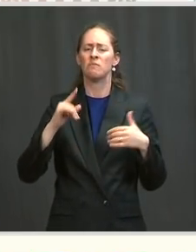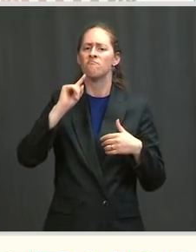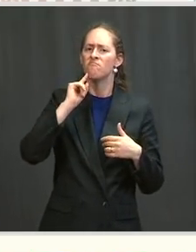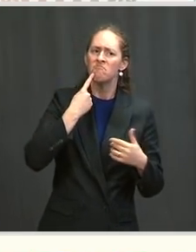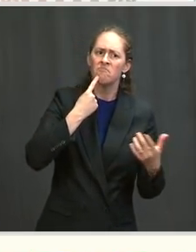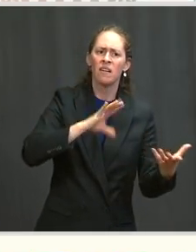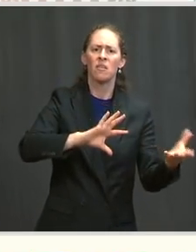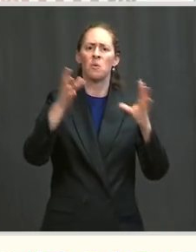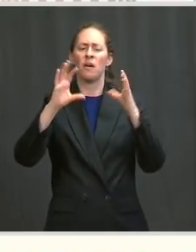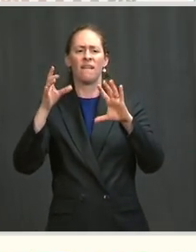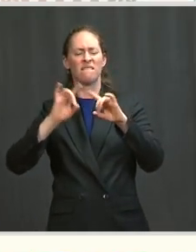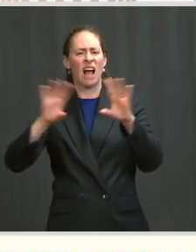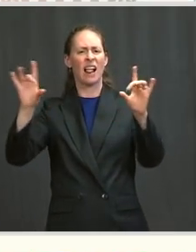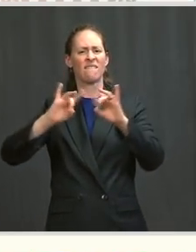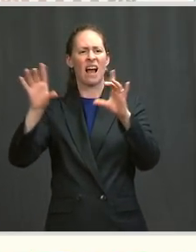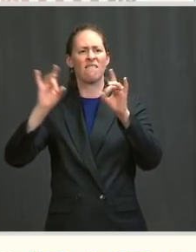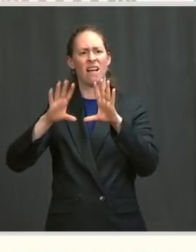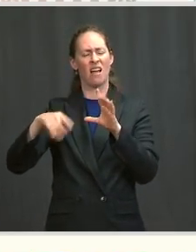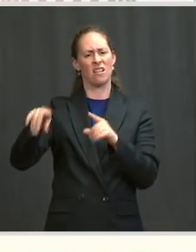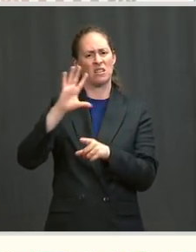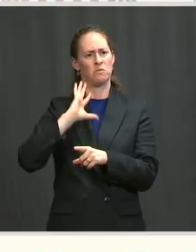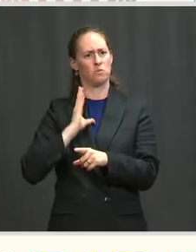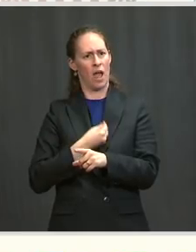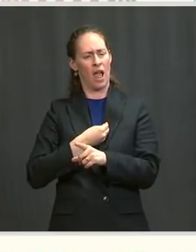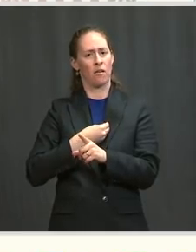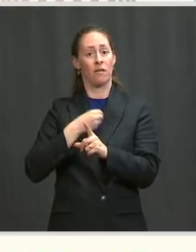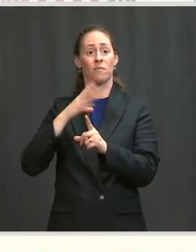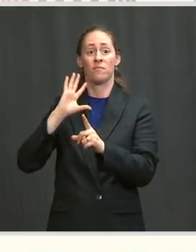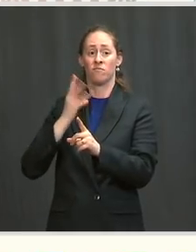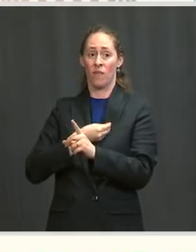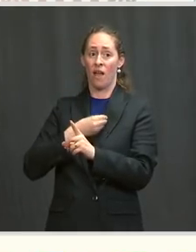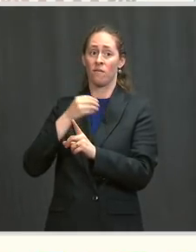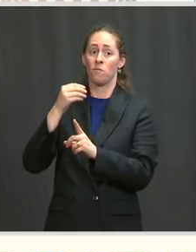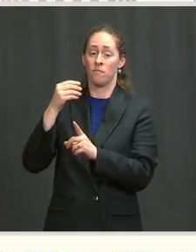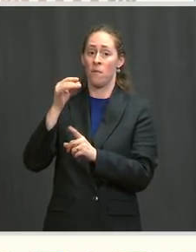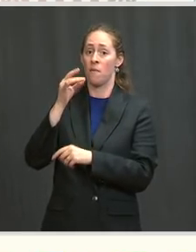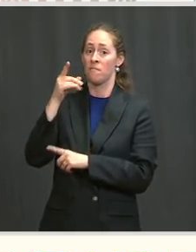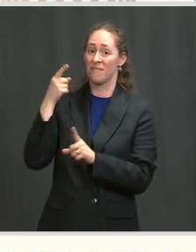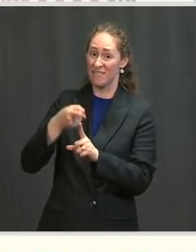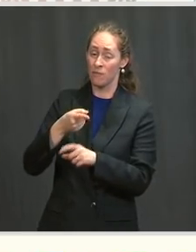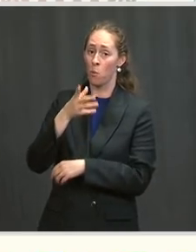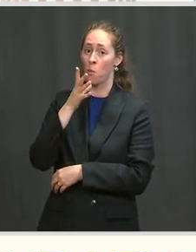especially transgender women -- it's been mentioned before -- women of color -- in the coming days,